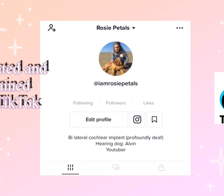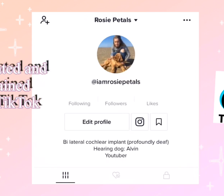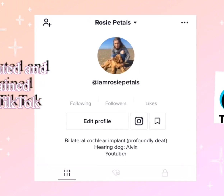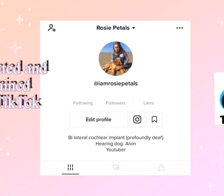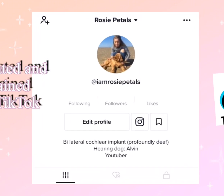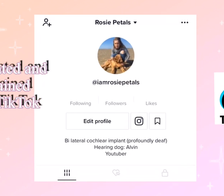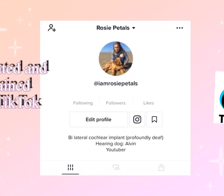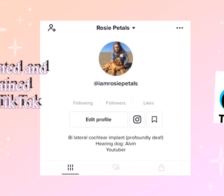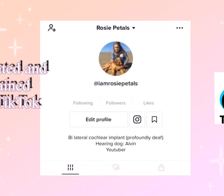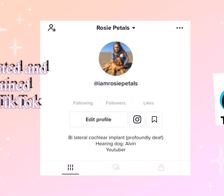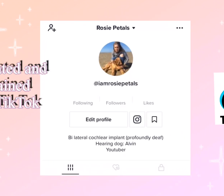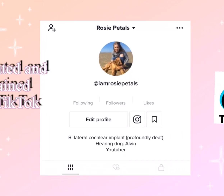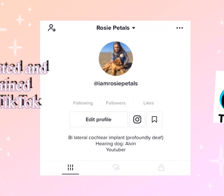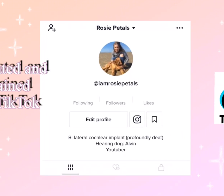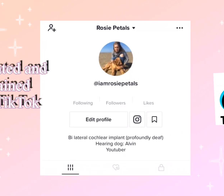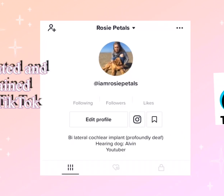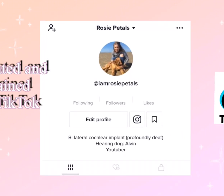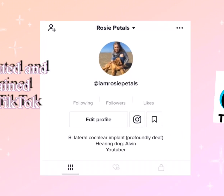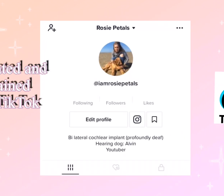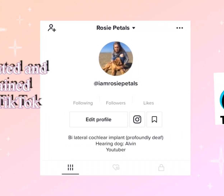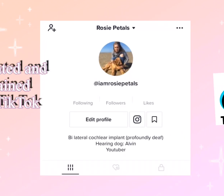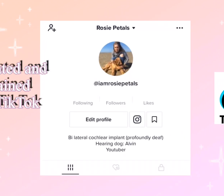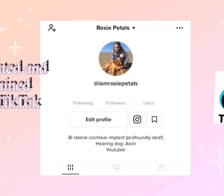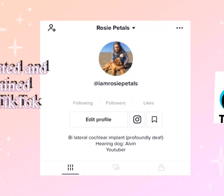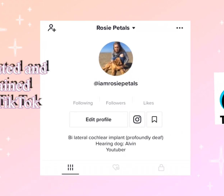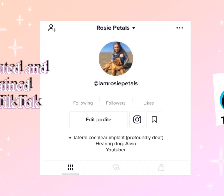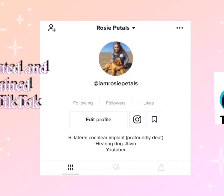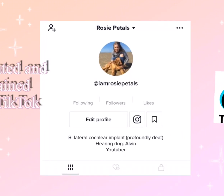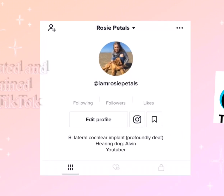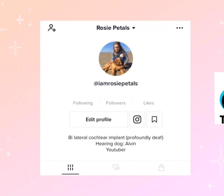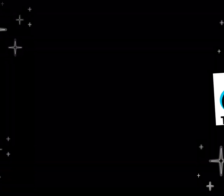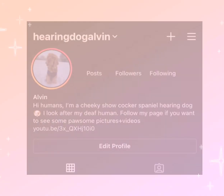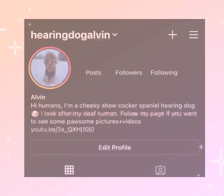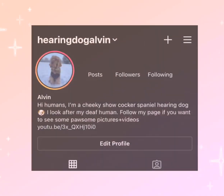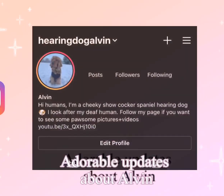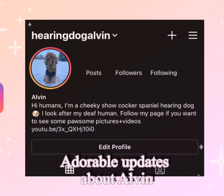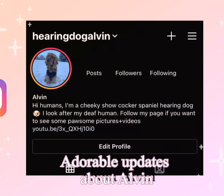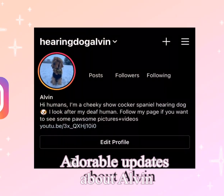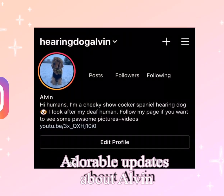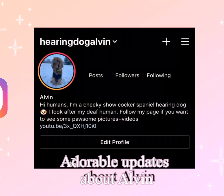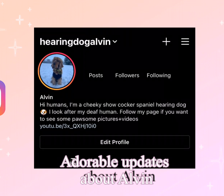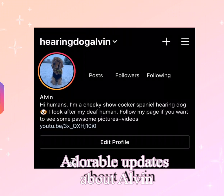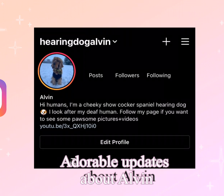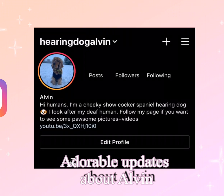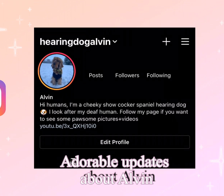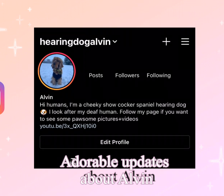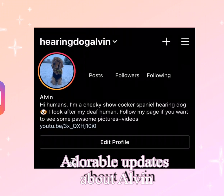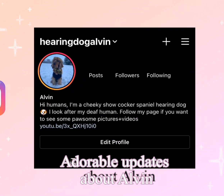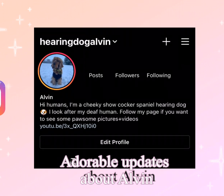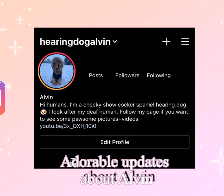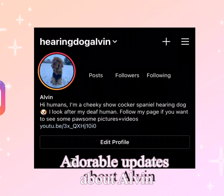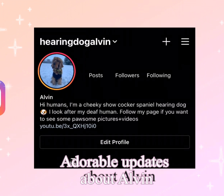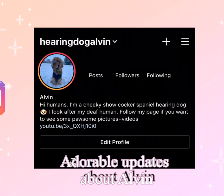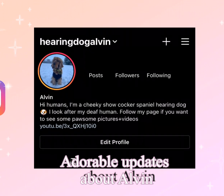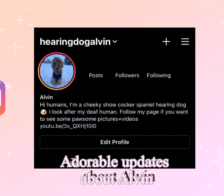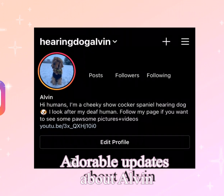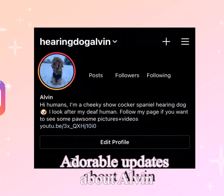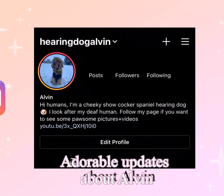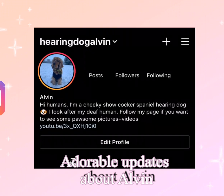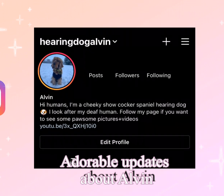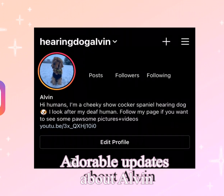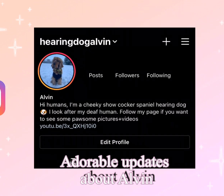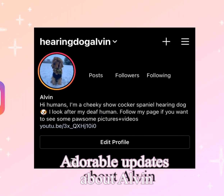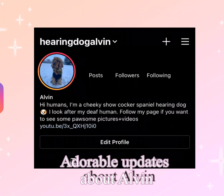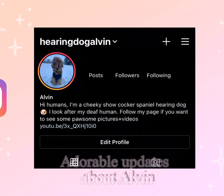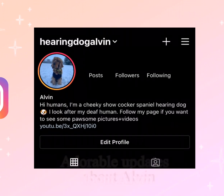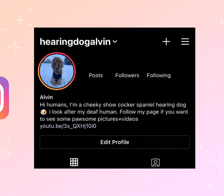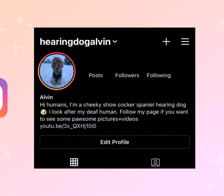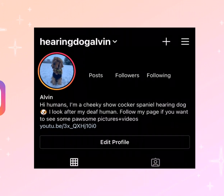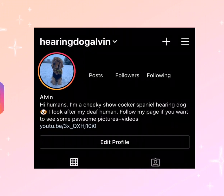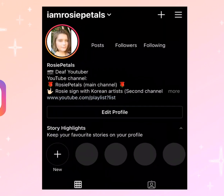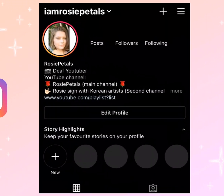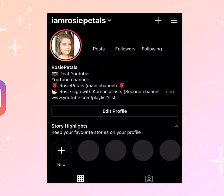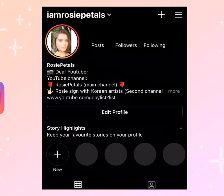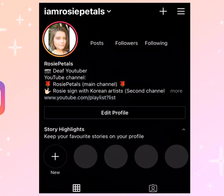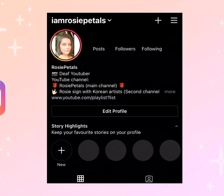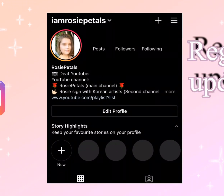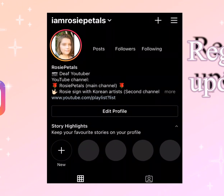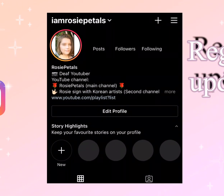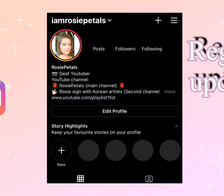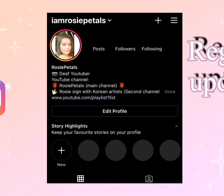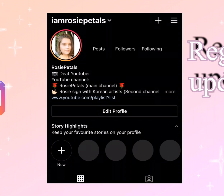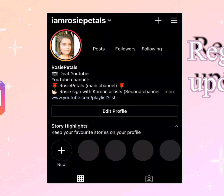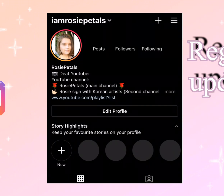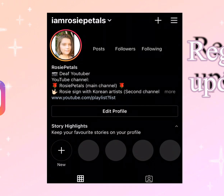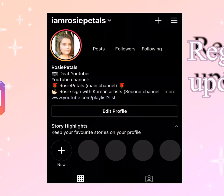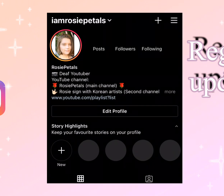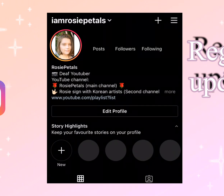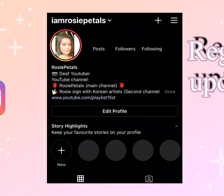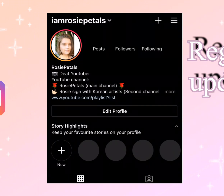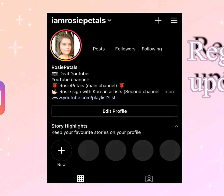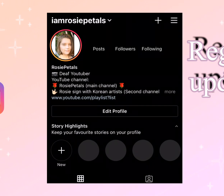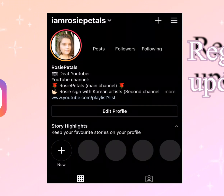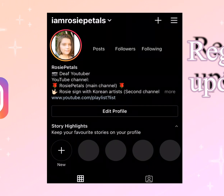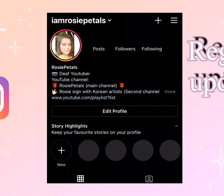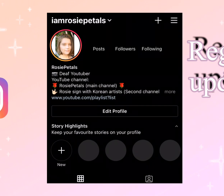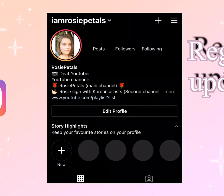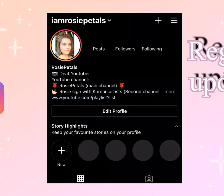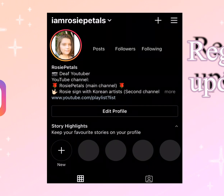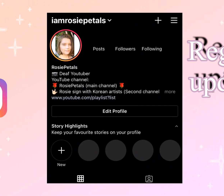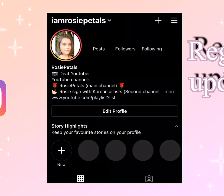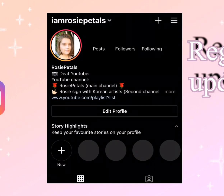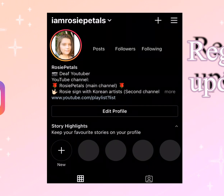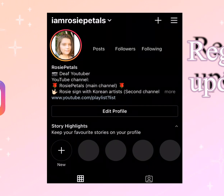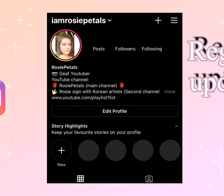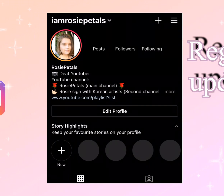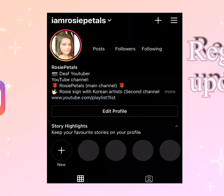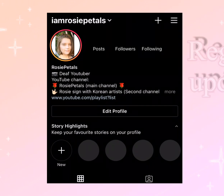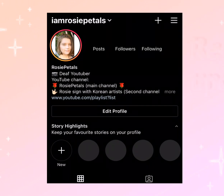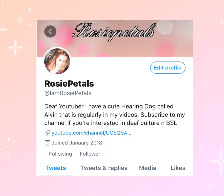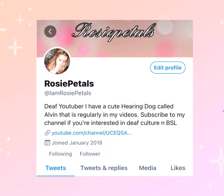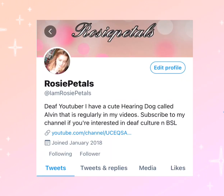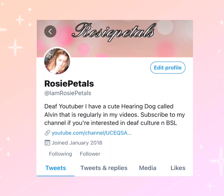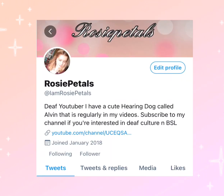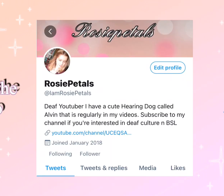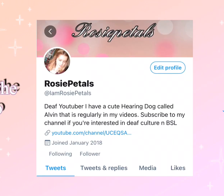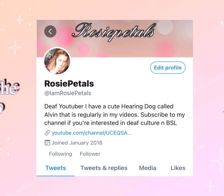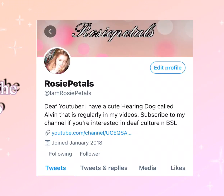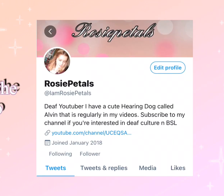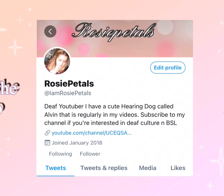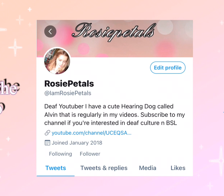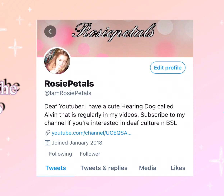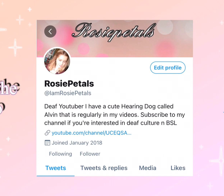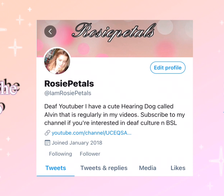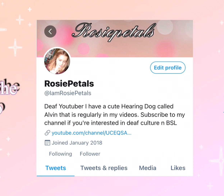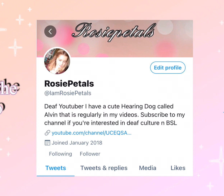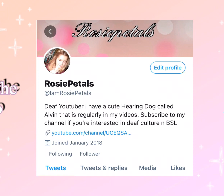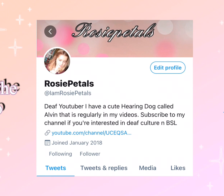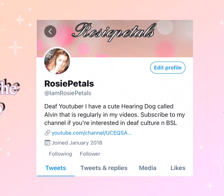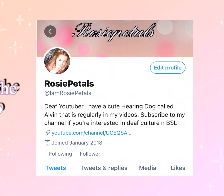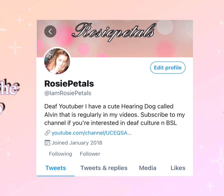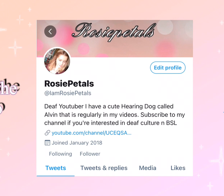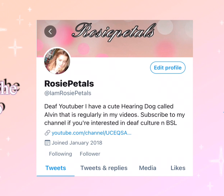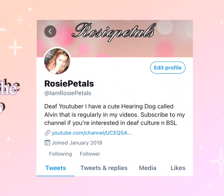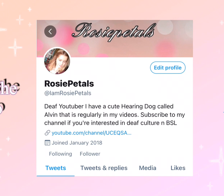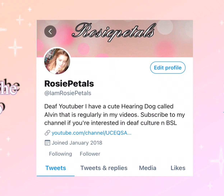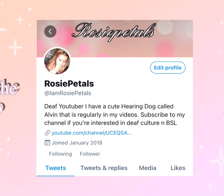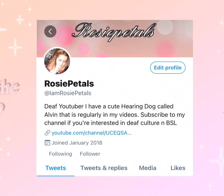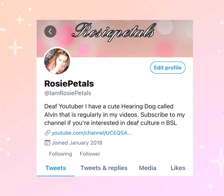*Soft intro music*